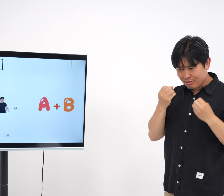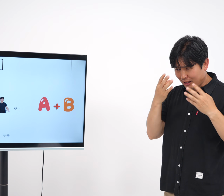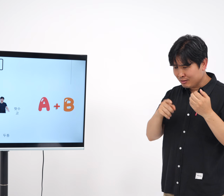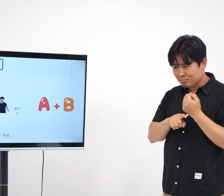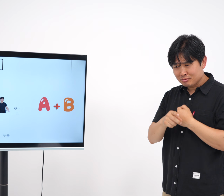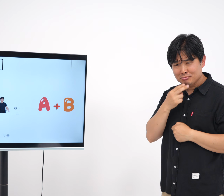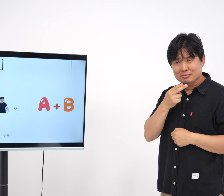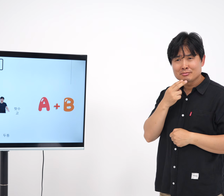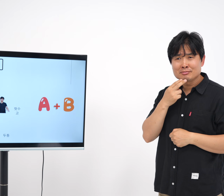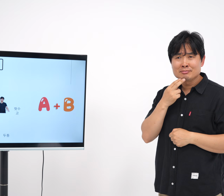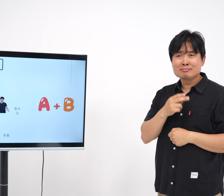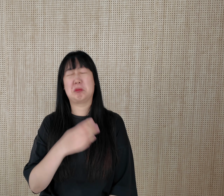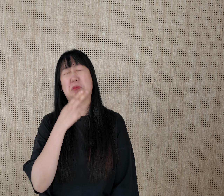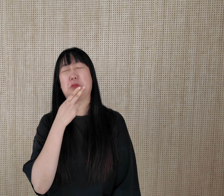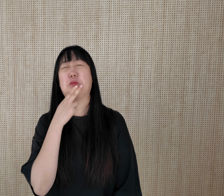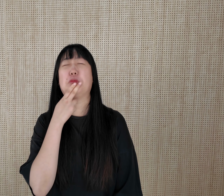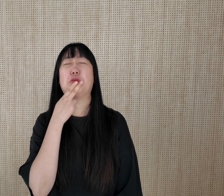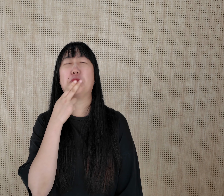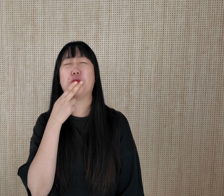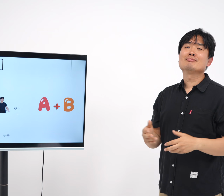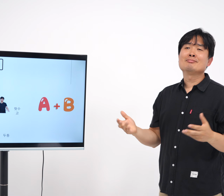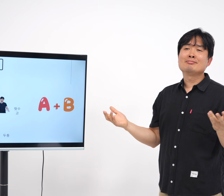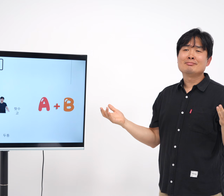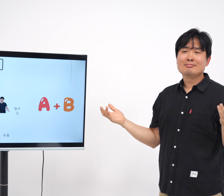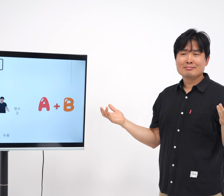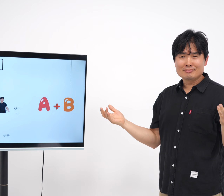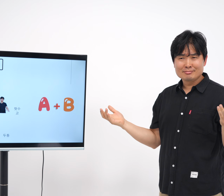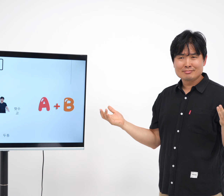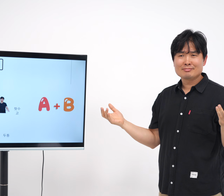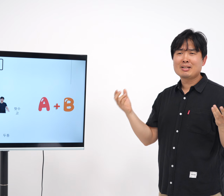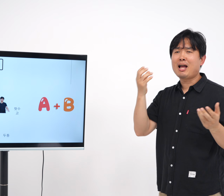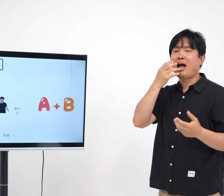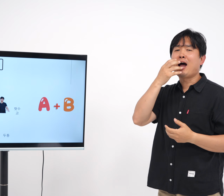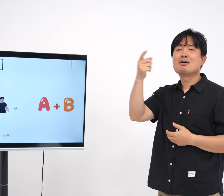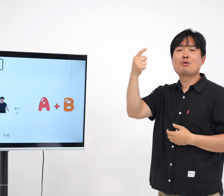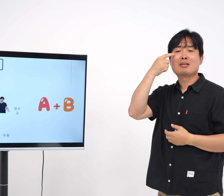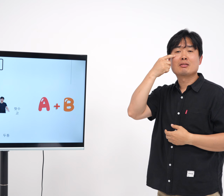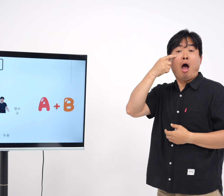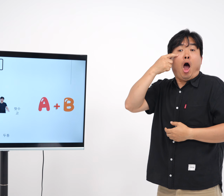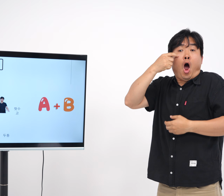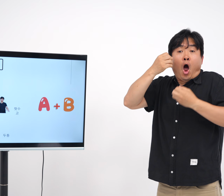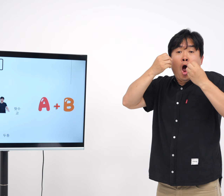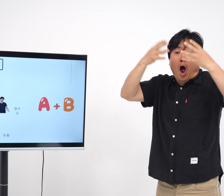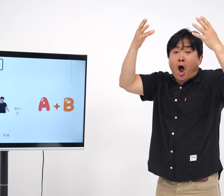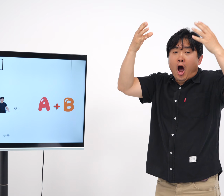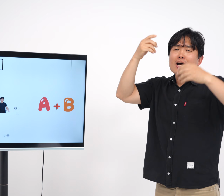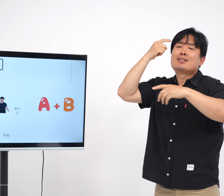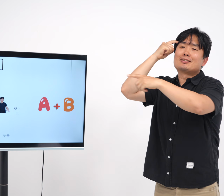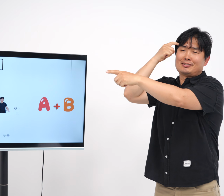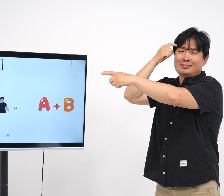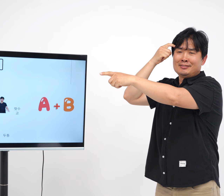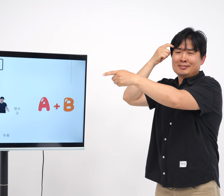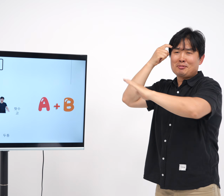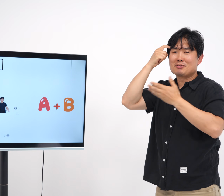It is not something new. What is new is. No. From the perspective of hearing people, this may be considered a new meaning, but